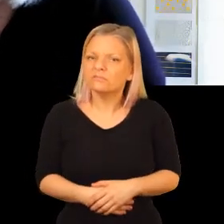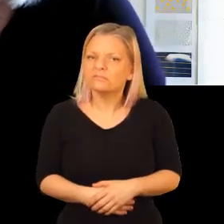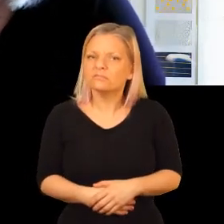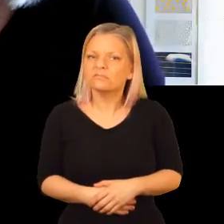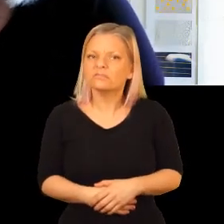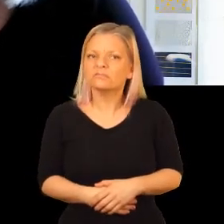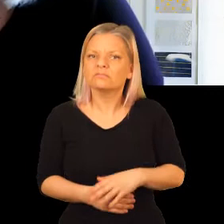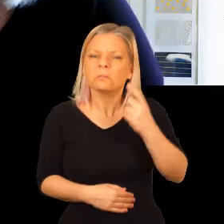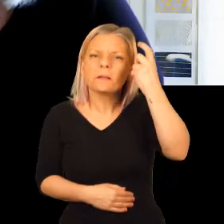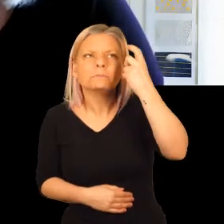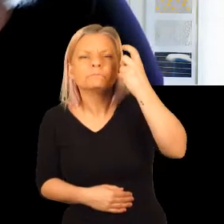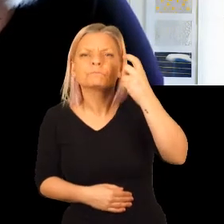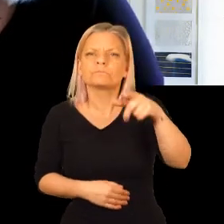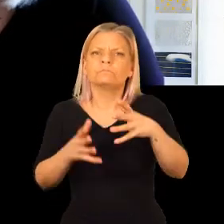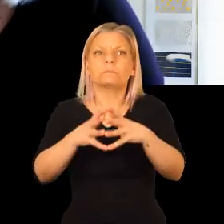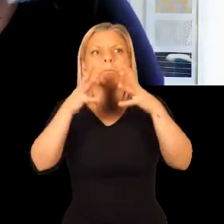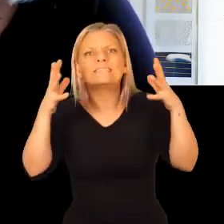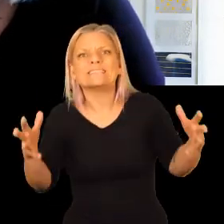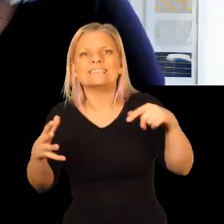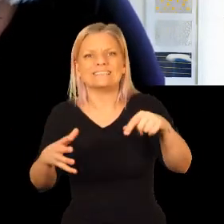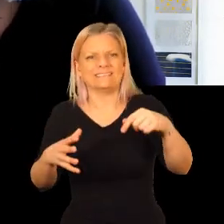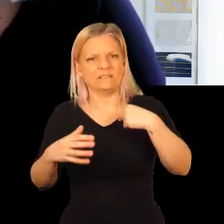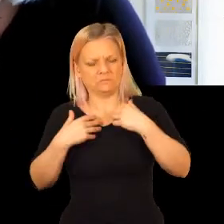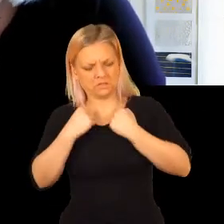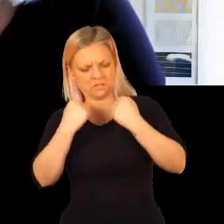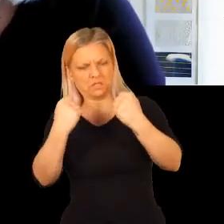just being okay to be like that yeah i think that was one of the biggest